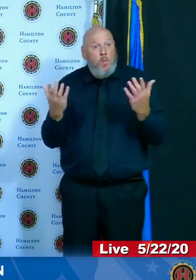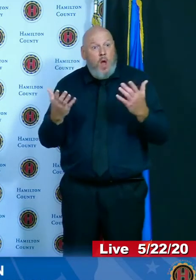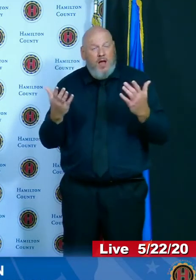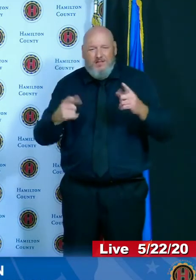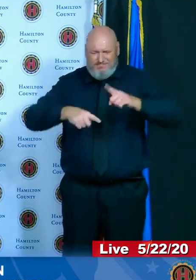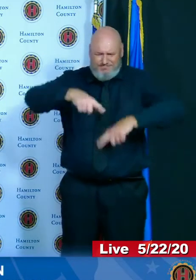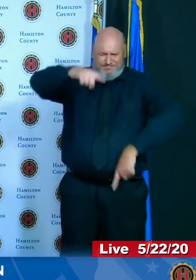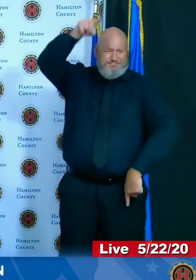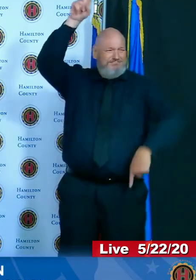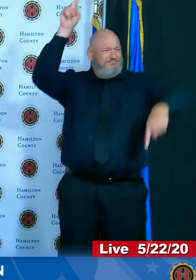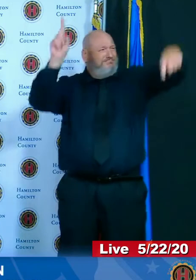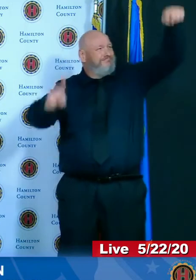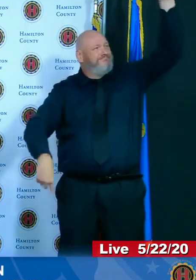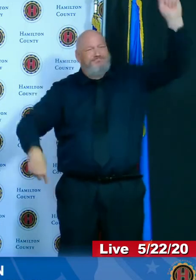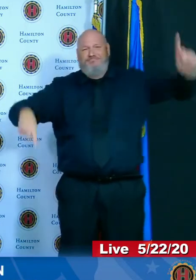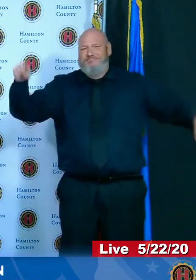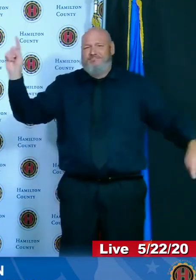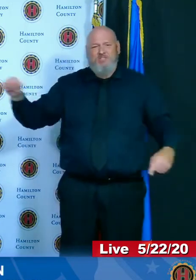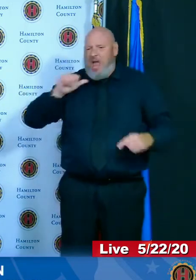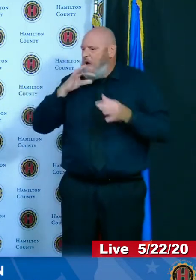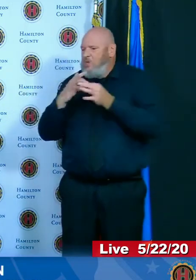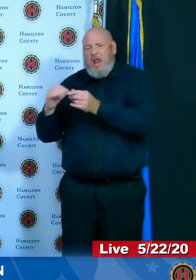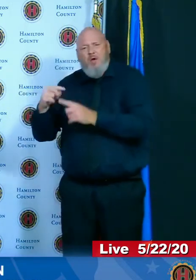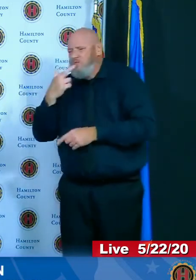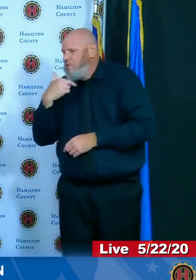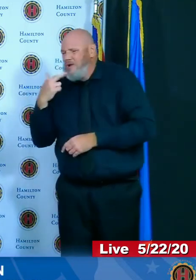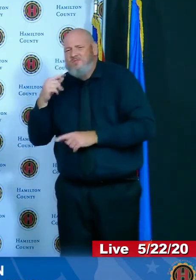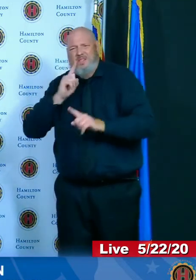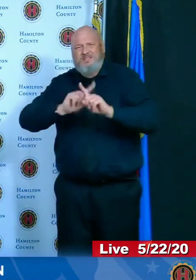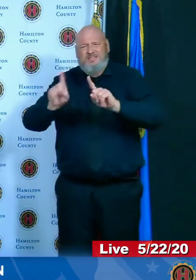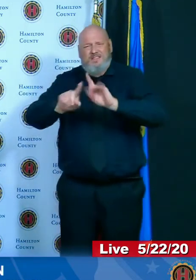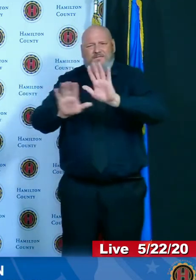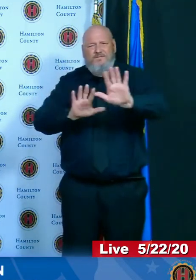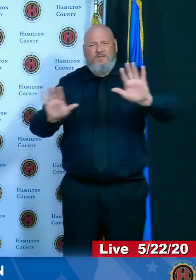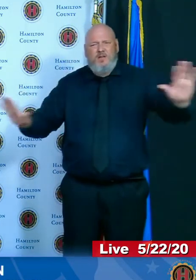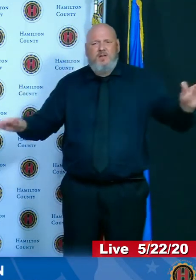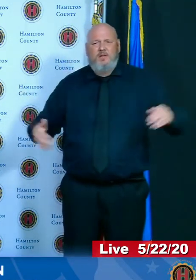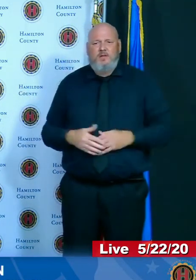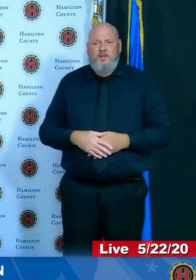on hardware stores and retail stores as well as restaurants and we can dive in a